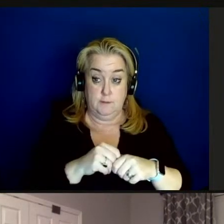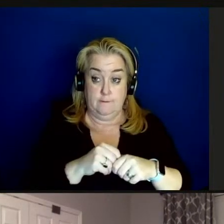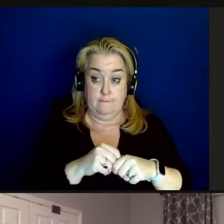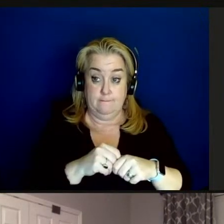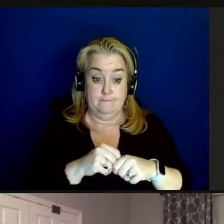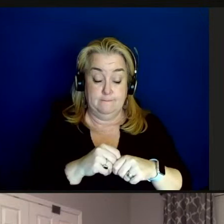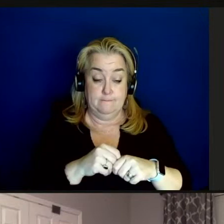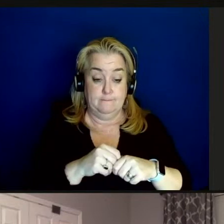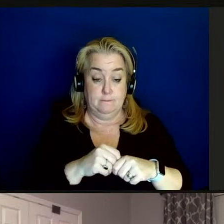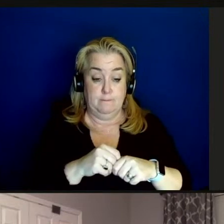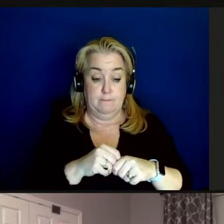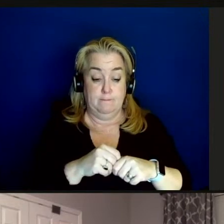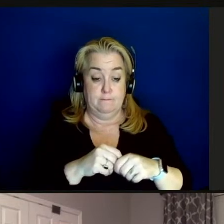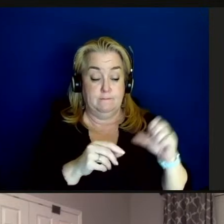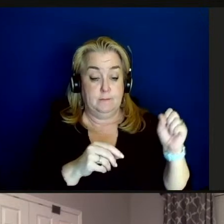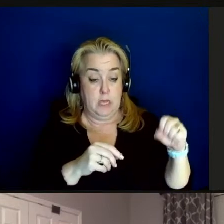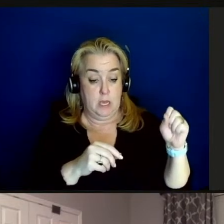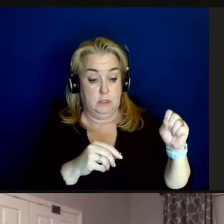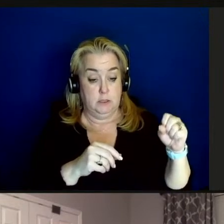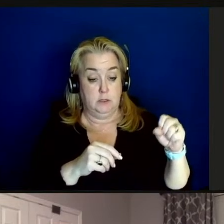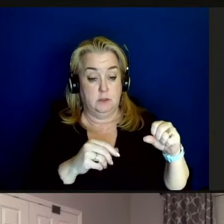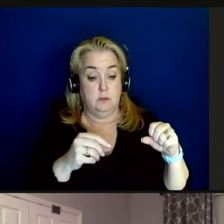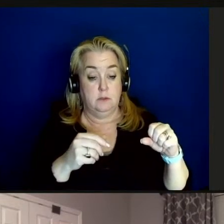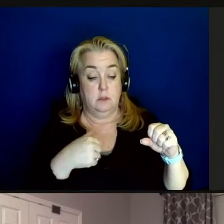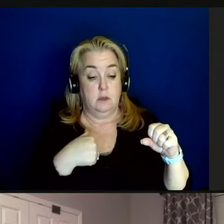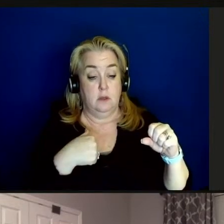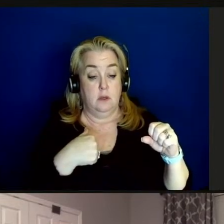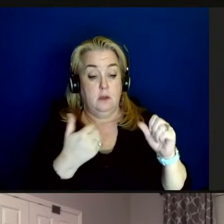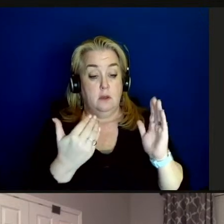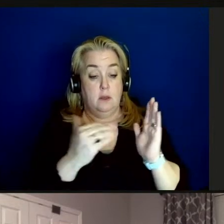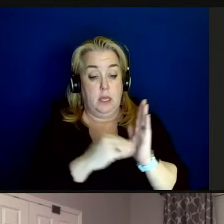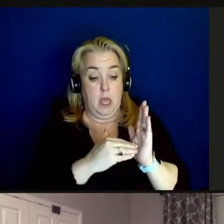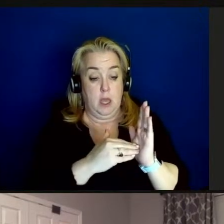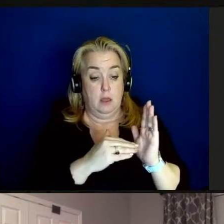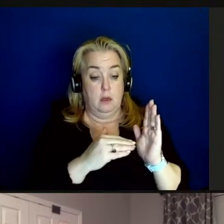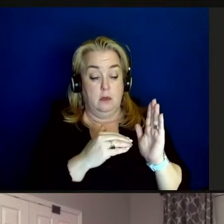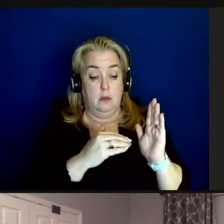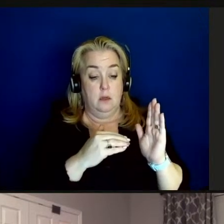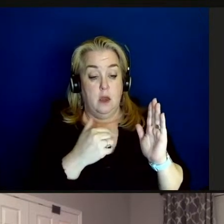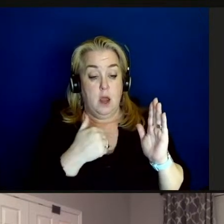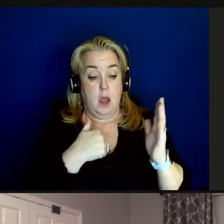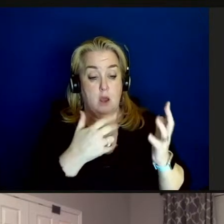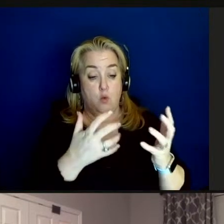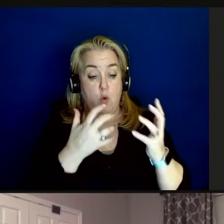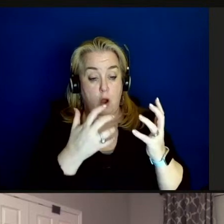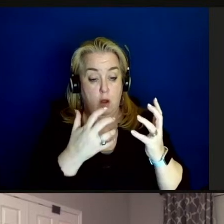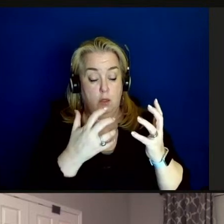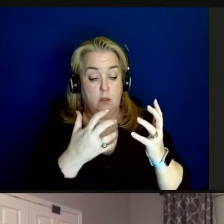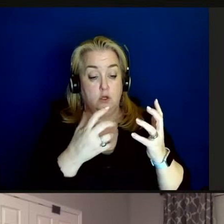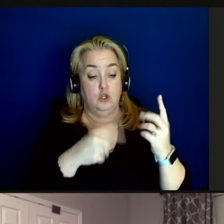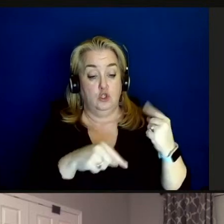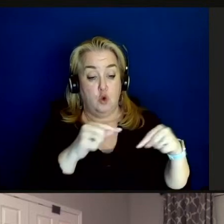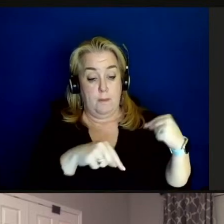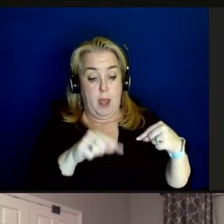LOUD SHOULD THAT OUT LOUD.